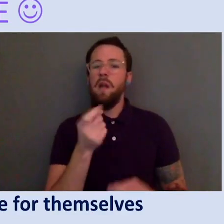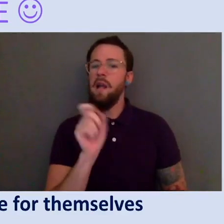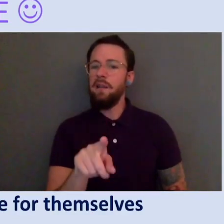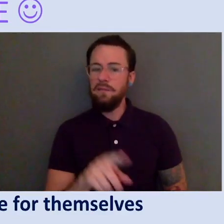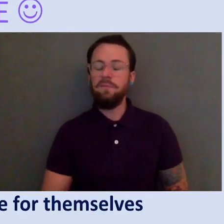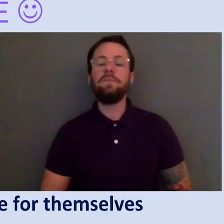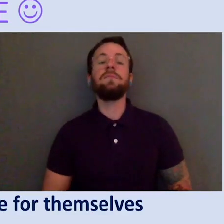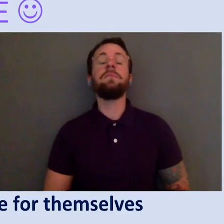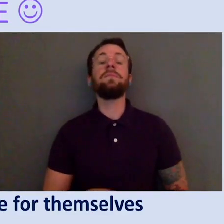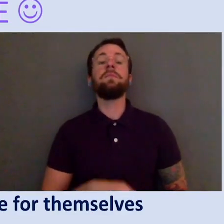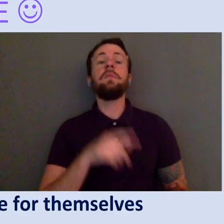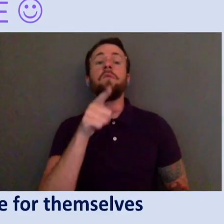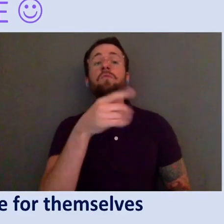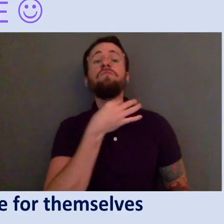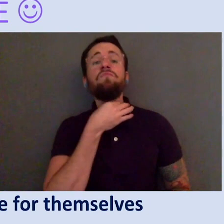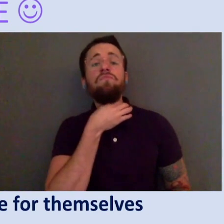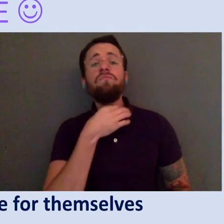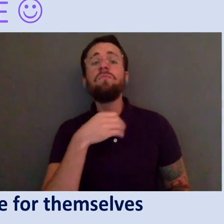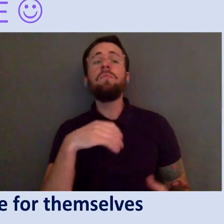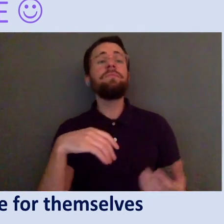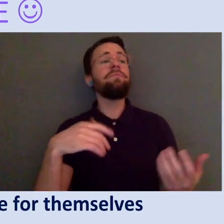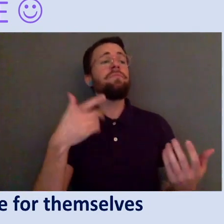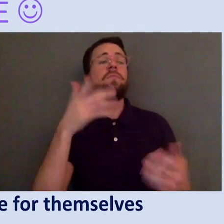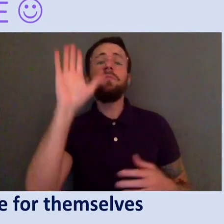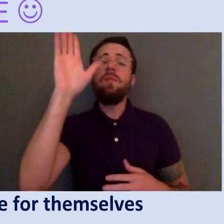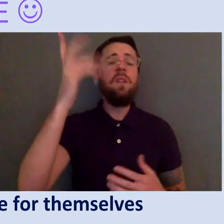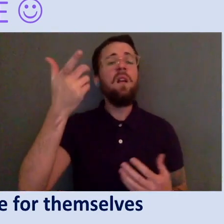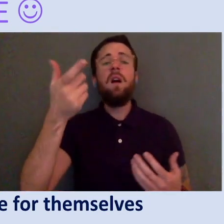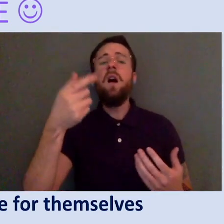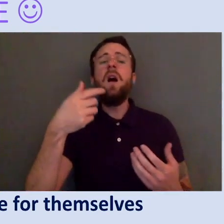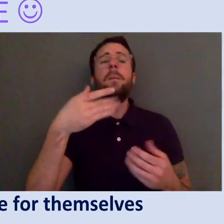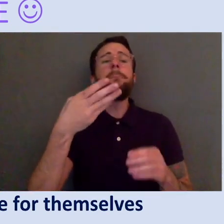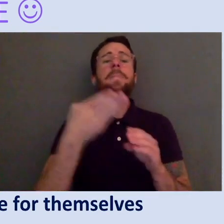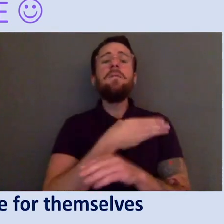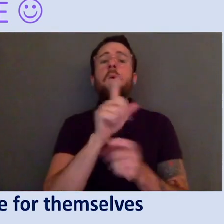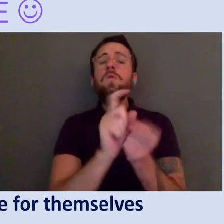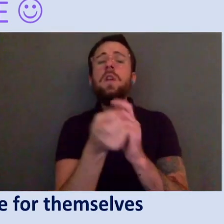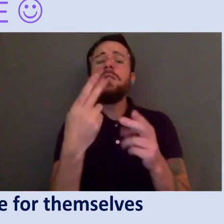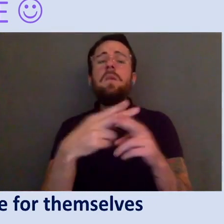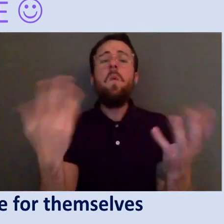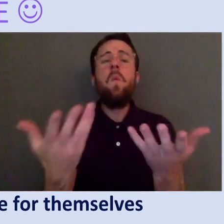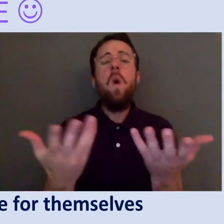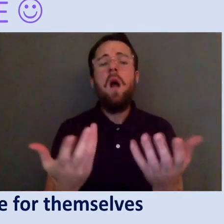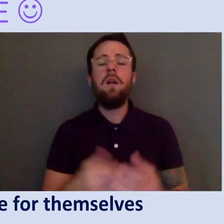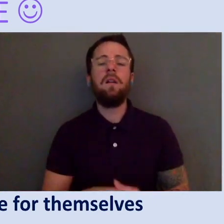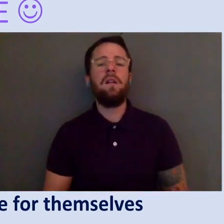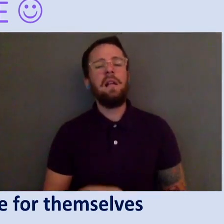And it is not polite in our community to ask somebody's dead name.